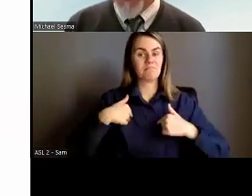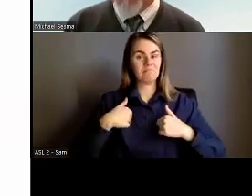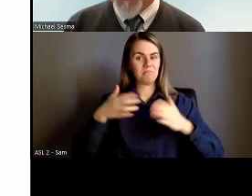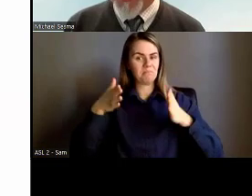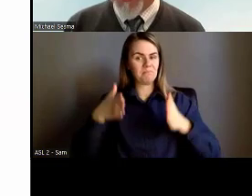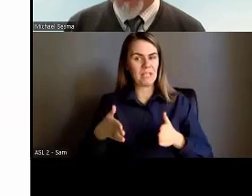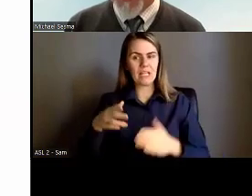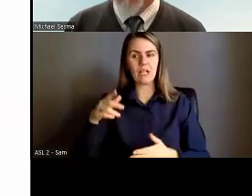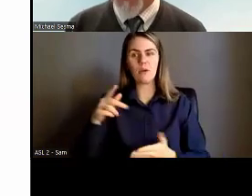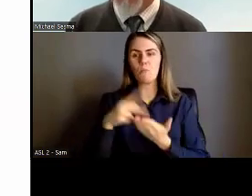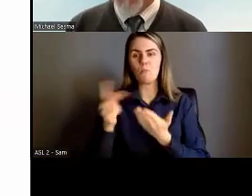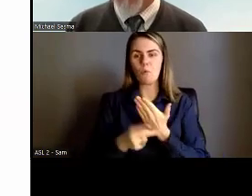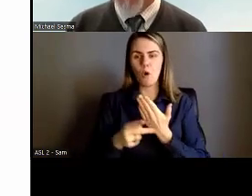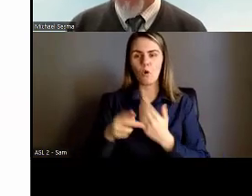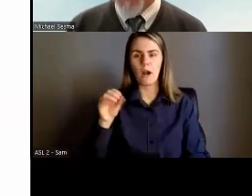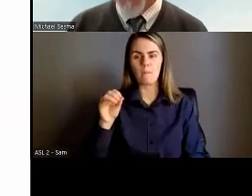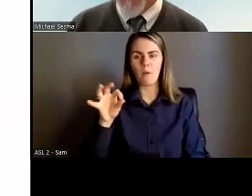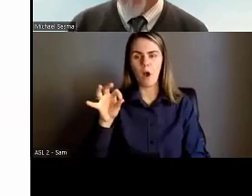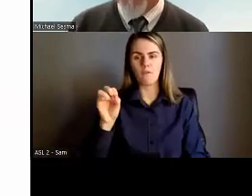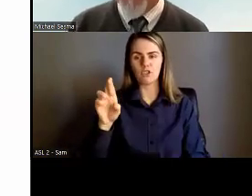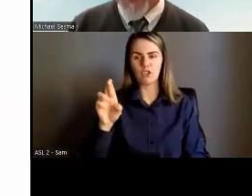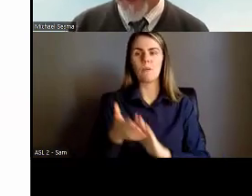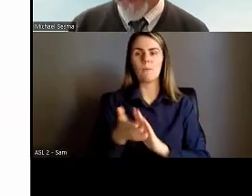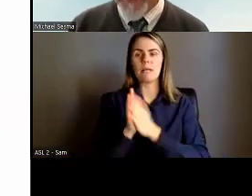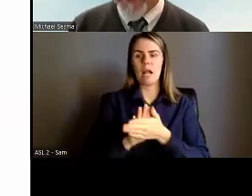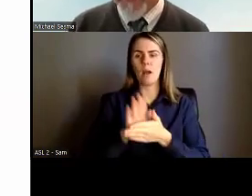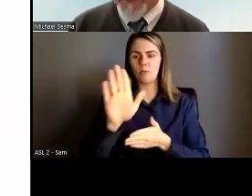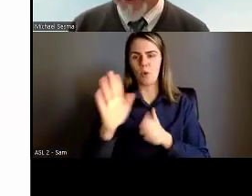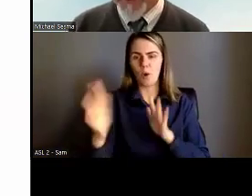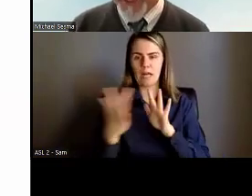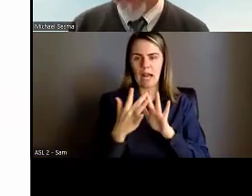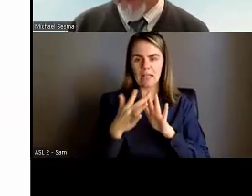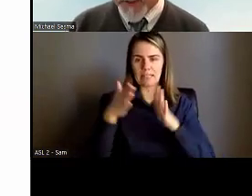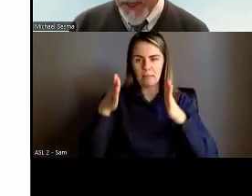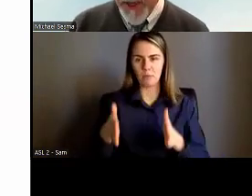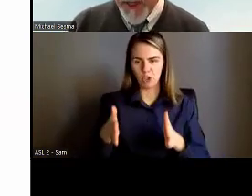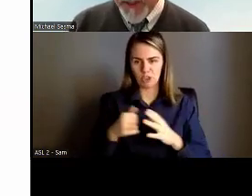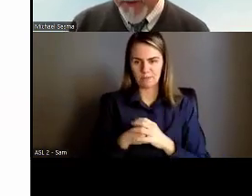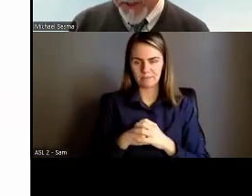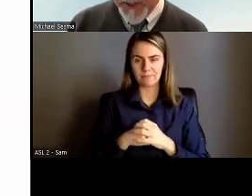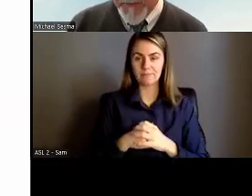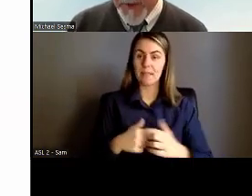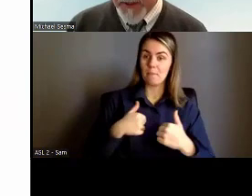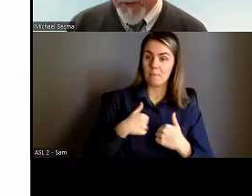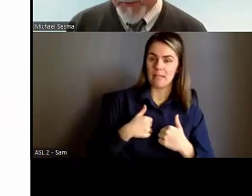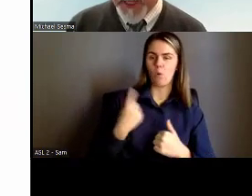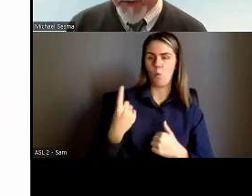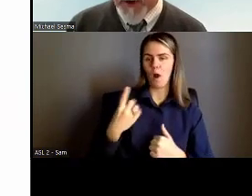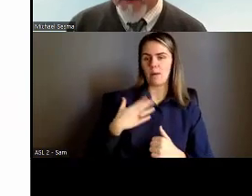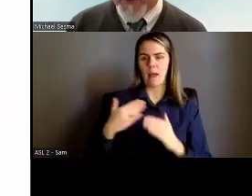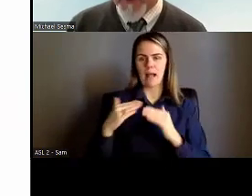becomes your key contact, me and one of my colleagues in the Grants Management Division, a Grants Management Officer